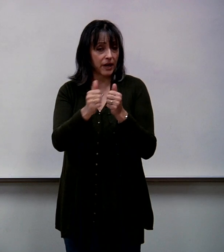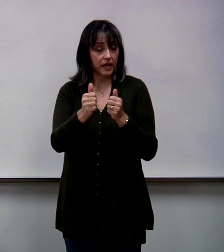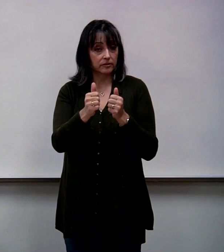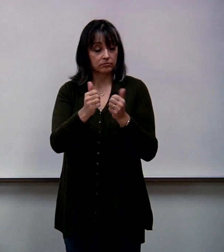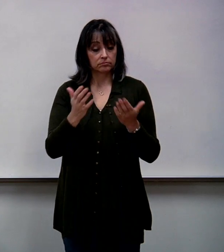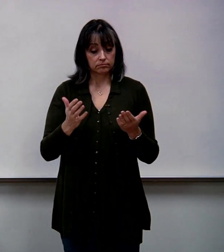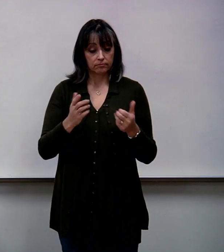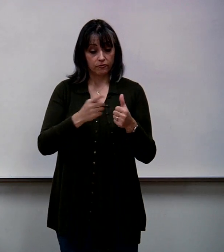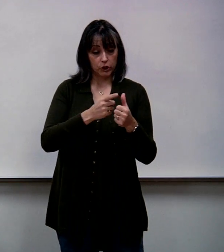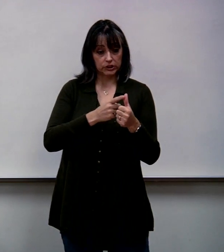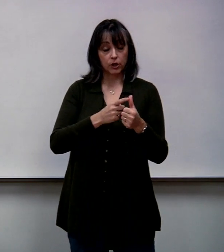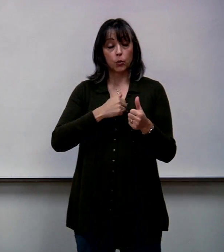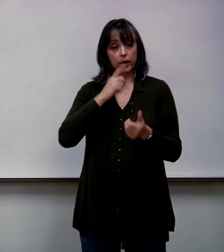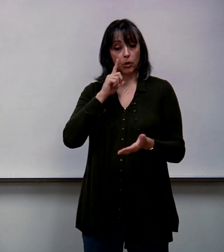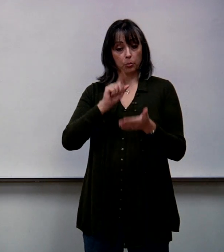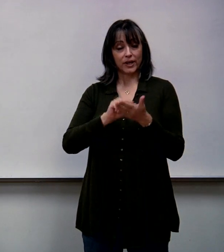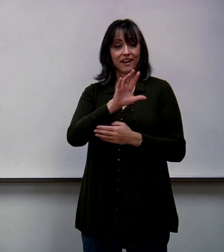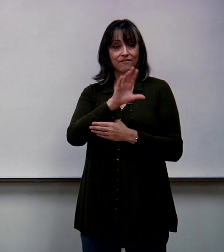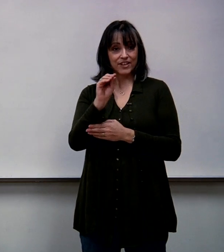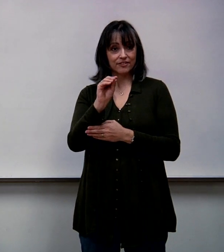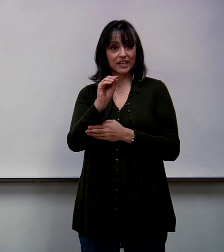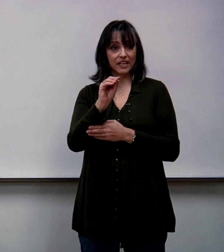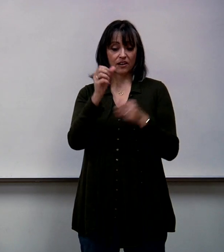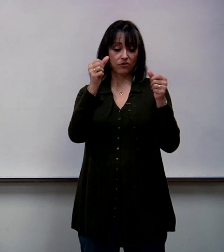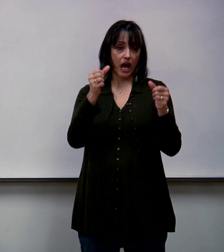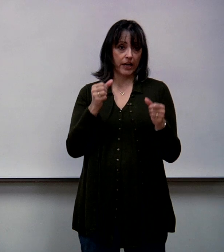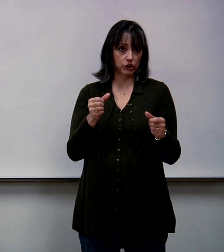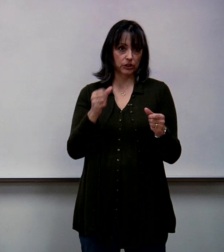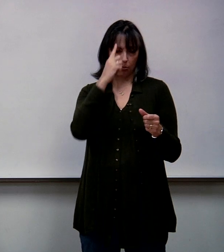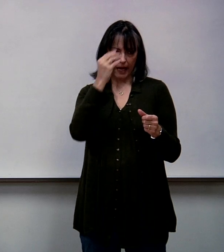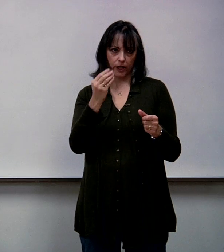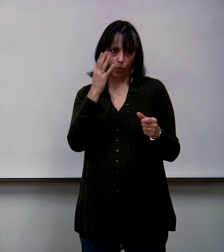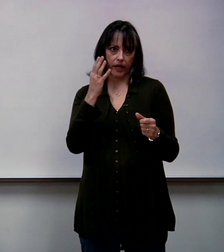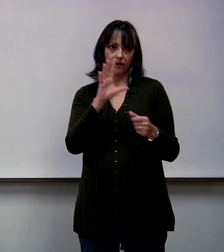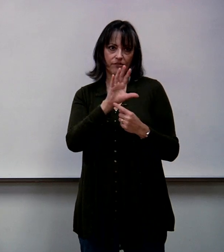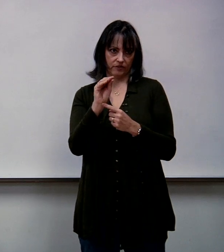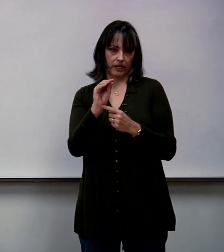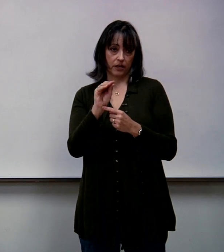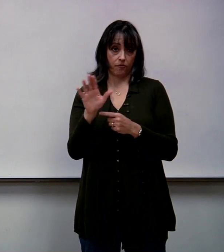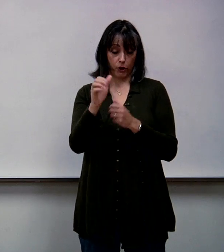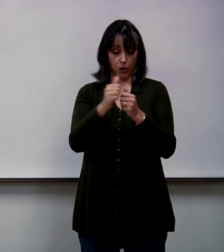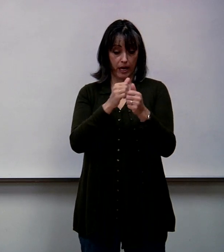50 printed fliers. We will print out 50 black and white copies. 50 of them of your campaign flyer.